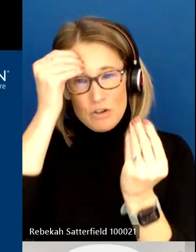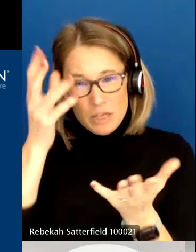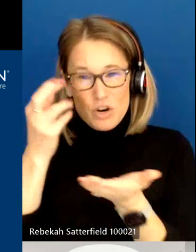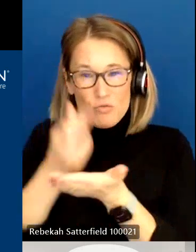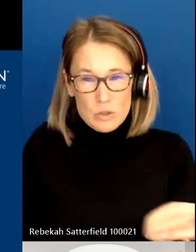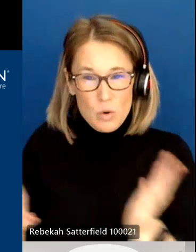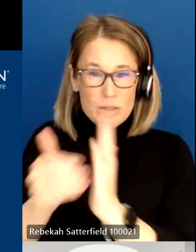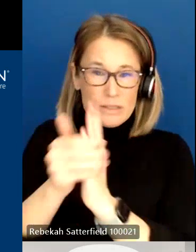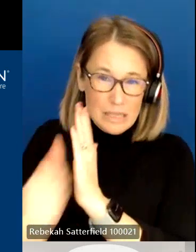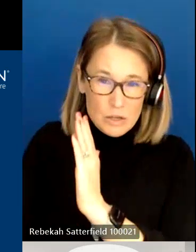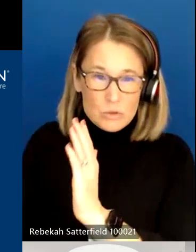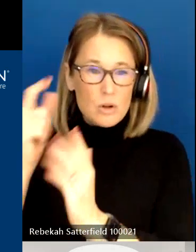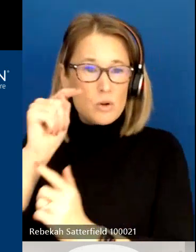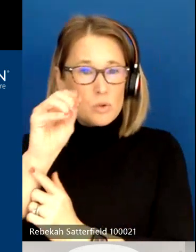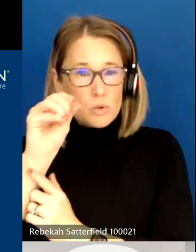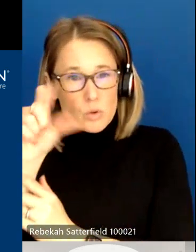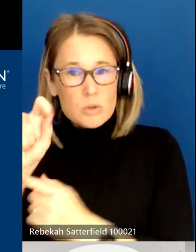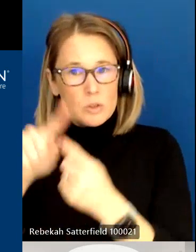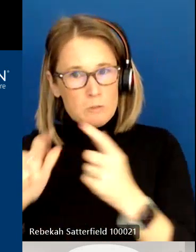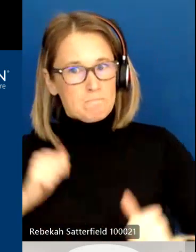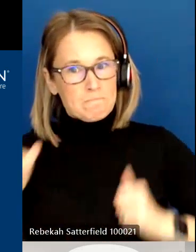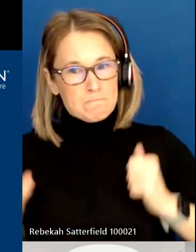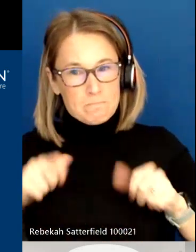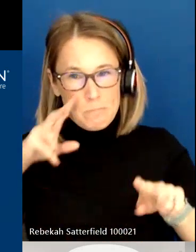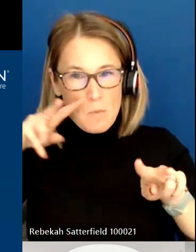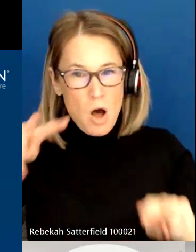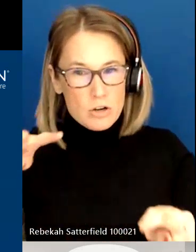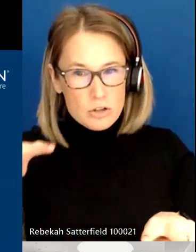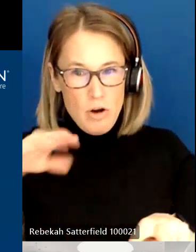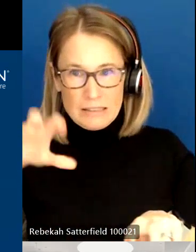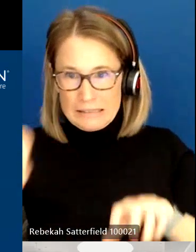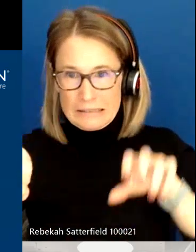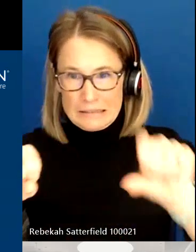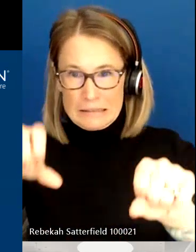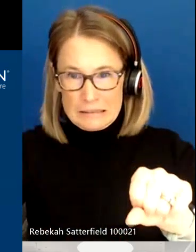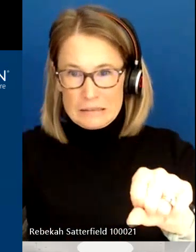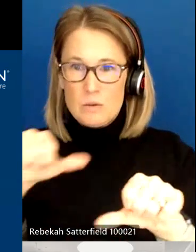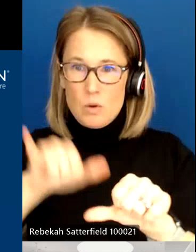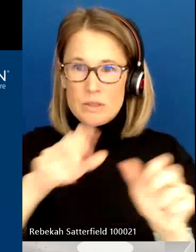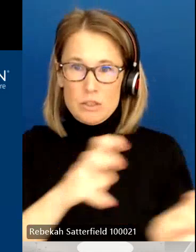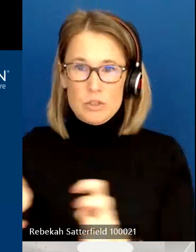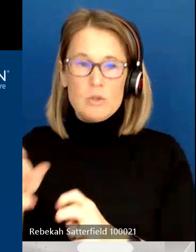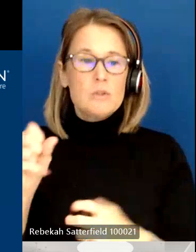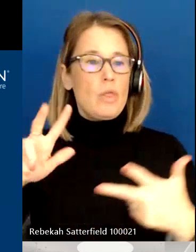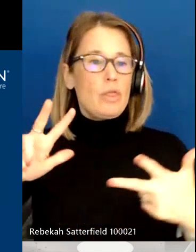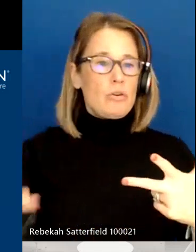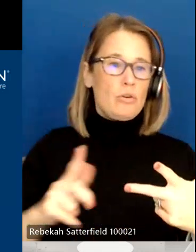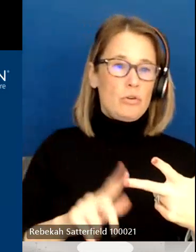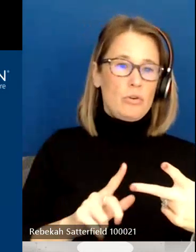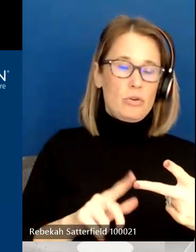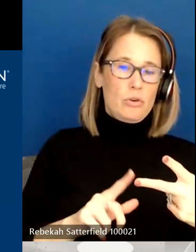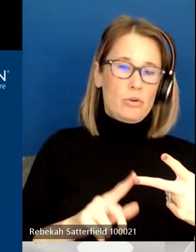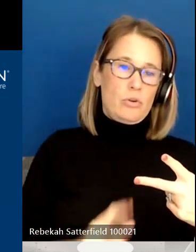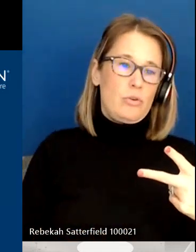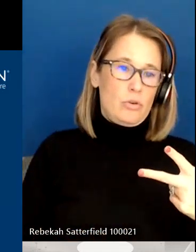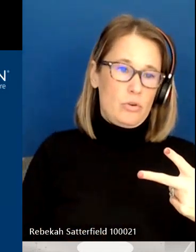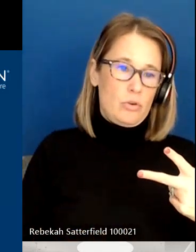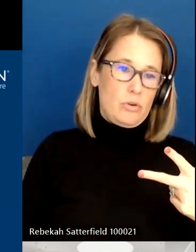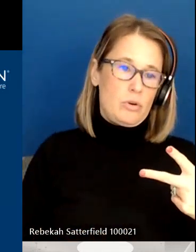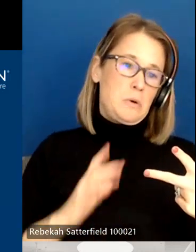to proactively Monitor and address these issues so the third item um dub tells nicely with that